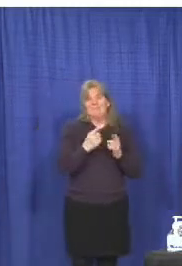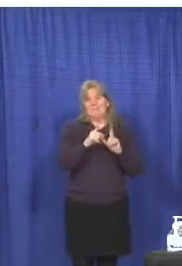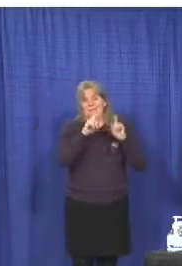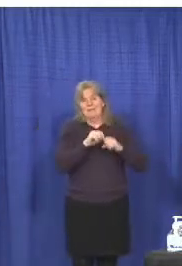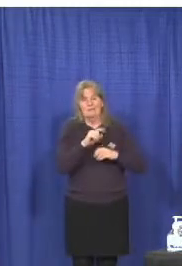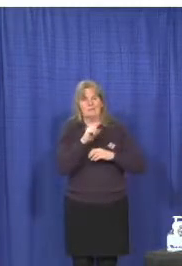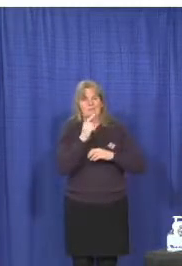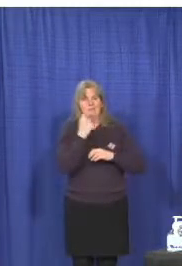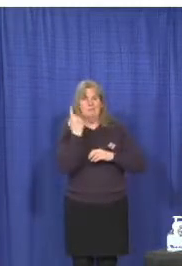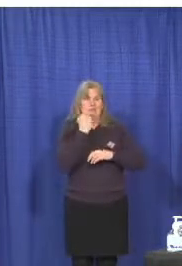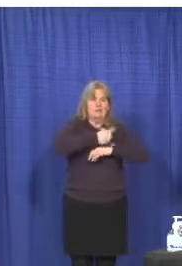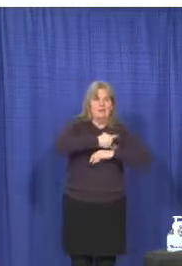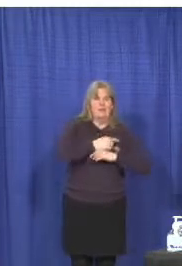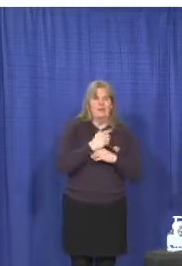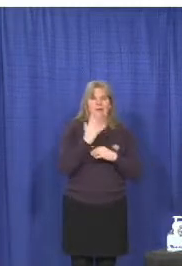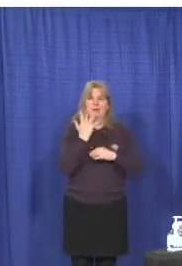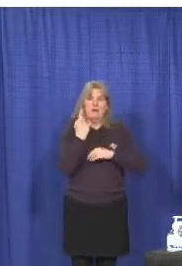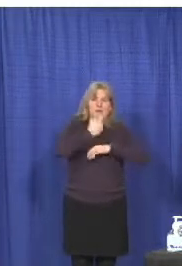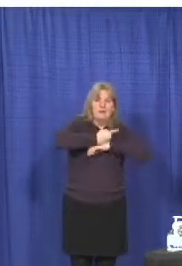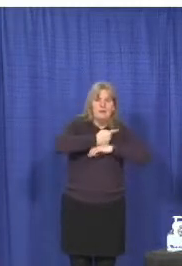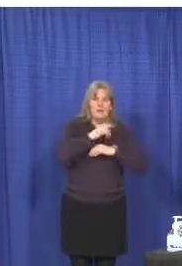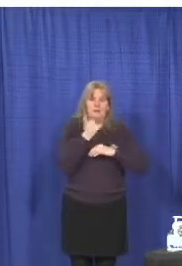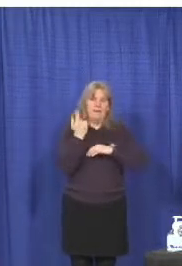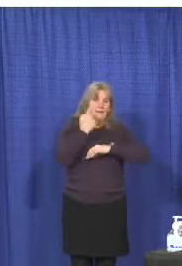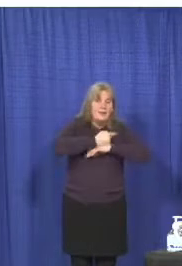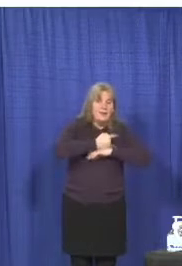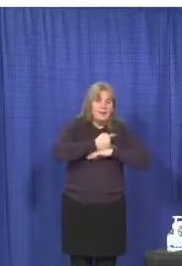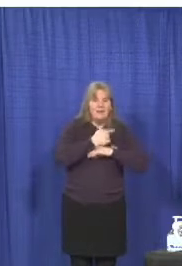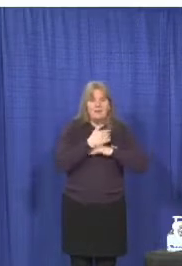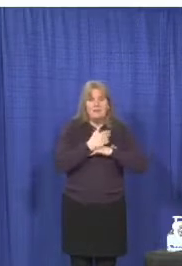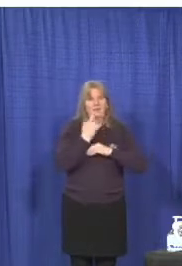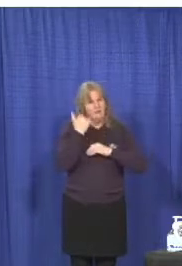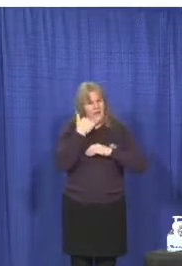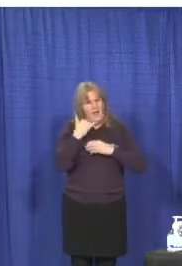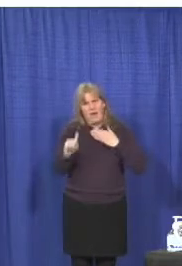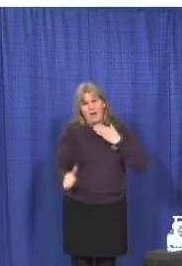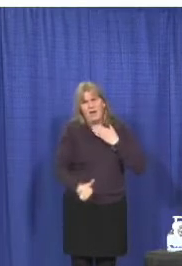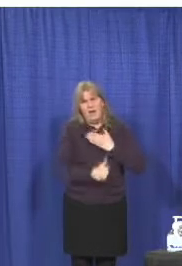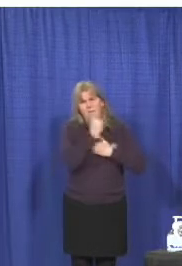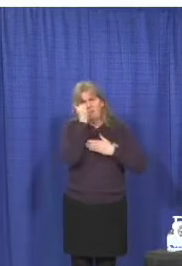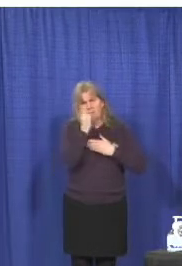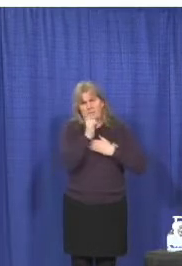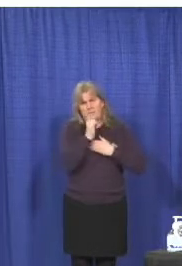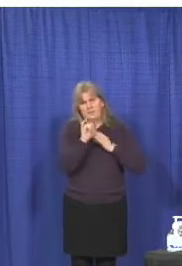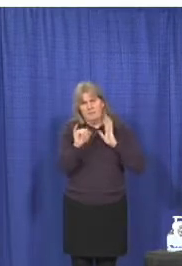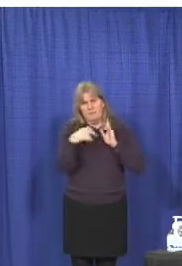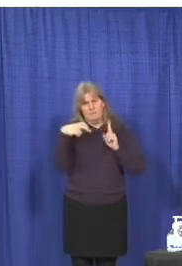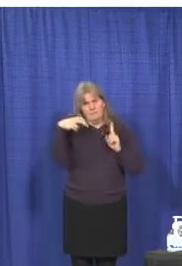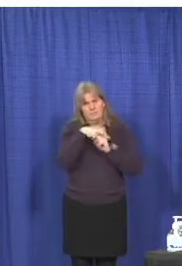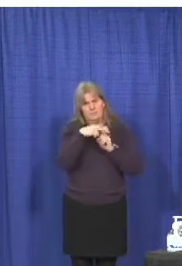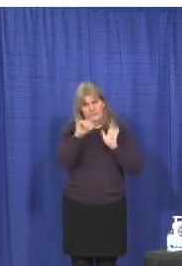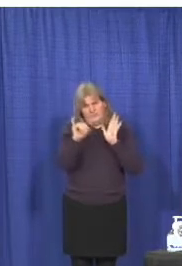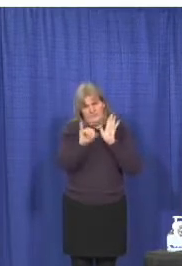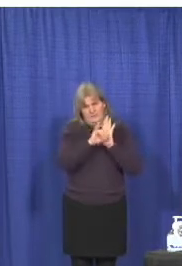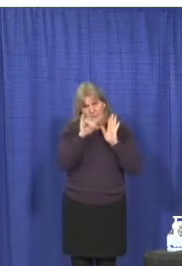or five or ten or all of those there is a risk of missing infection or diagnosing